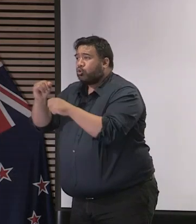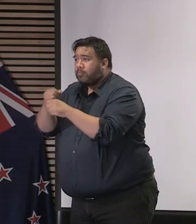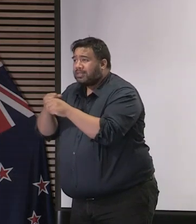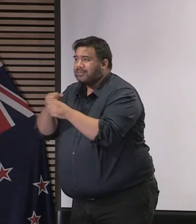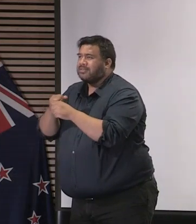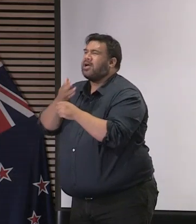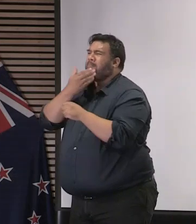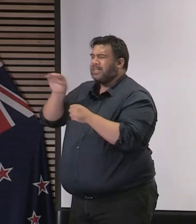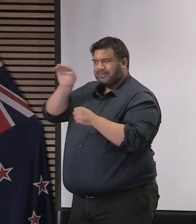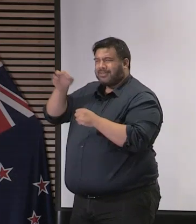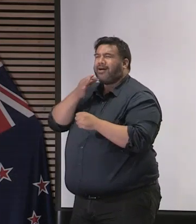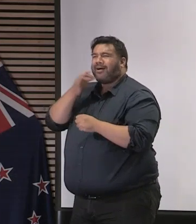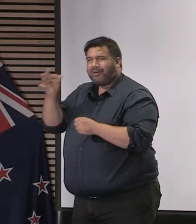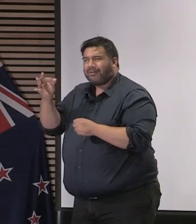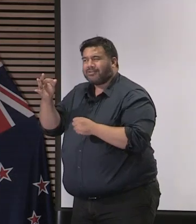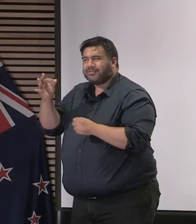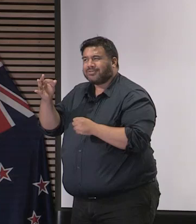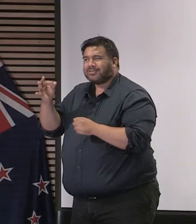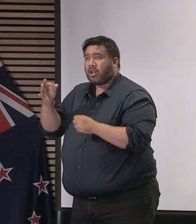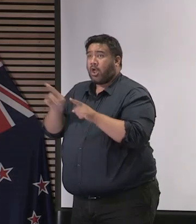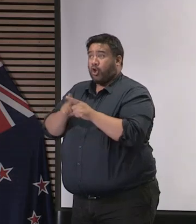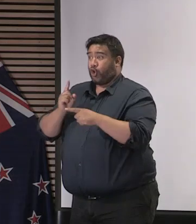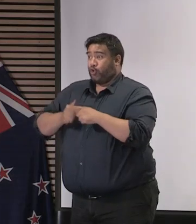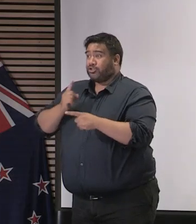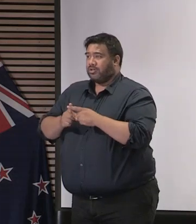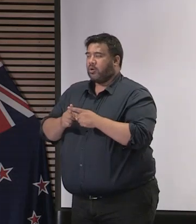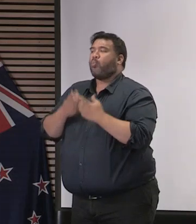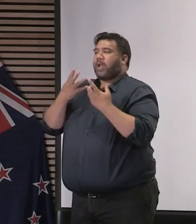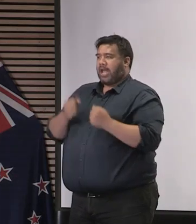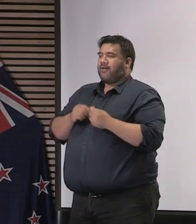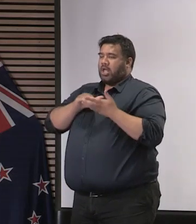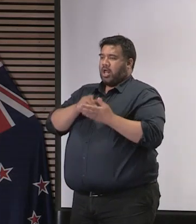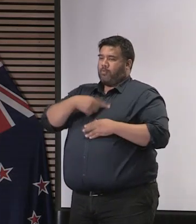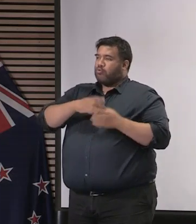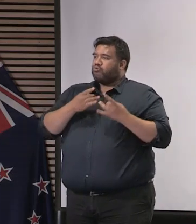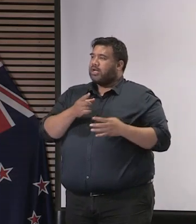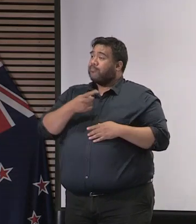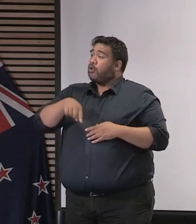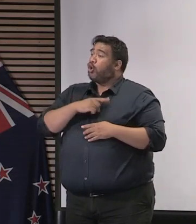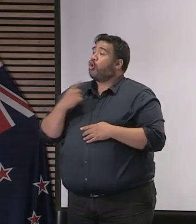medicines or transport to get these essentials. If you're in